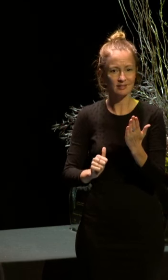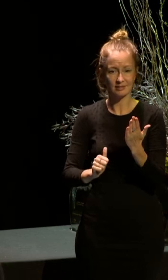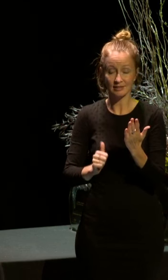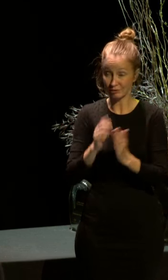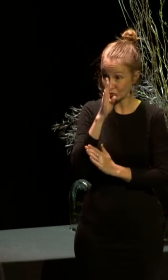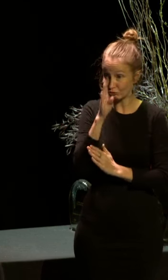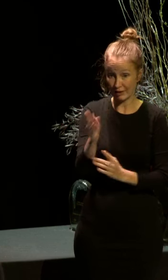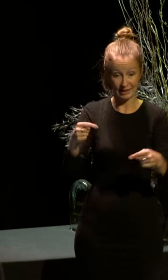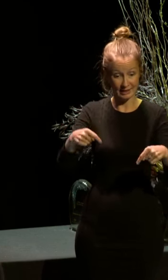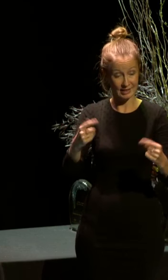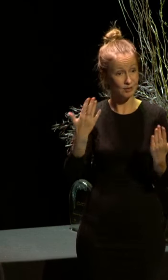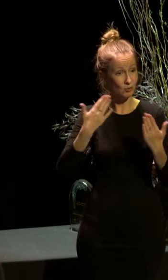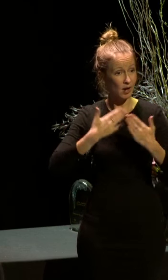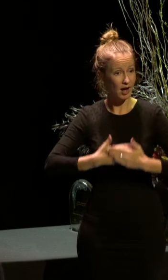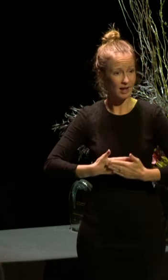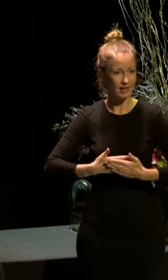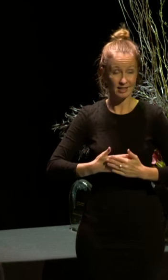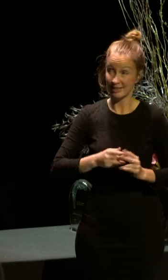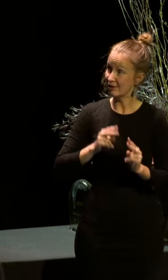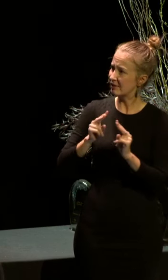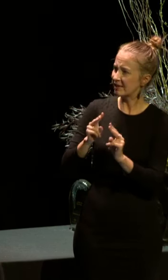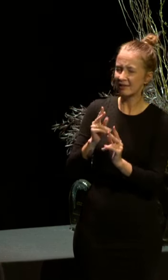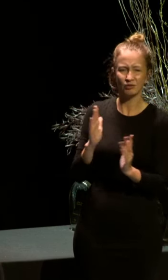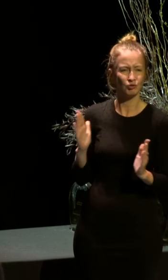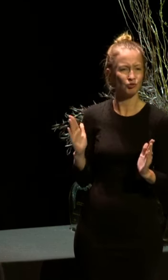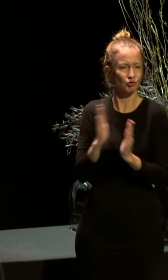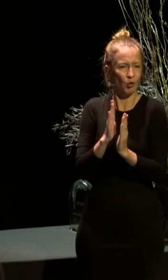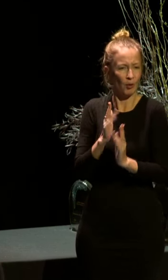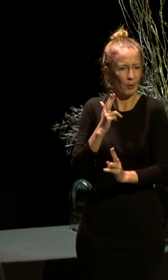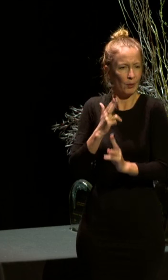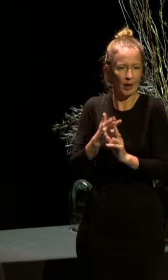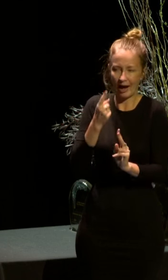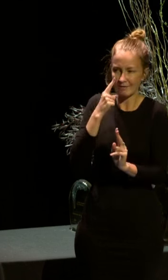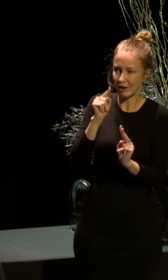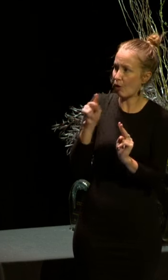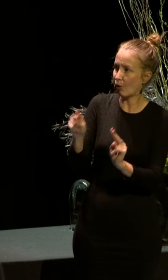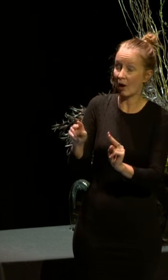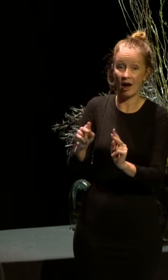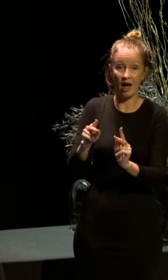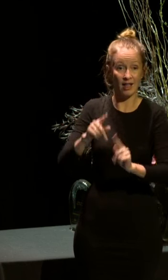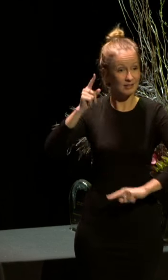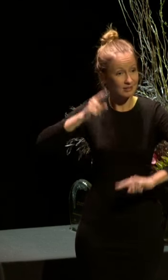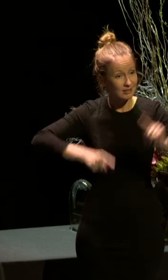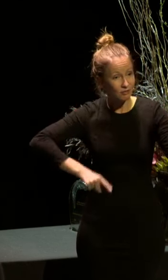And you just get a glimpse of the breadth of work that is invested in